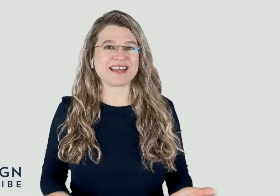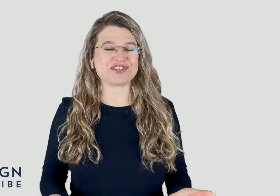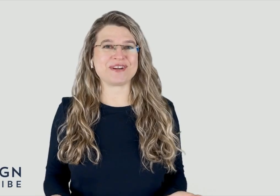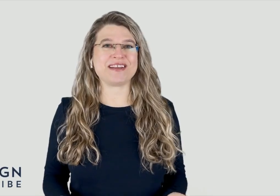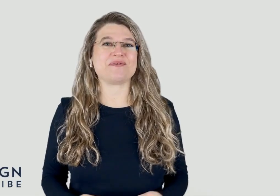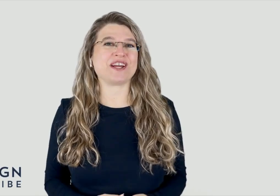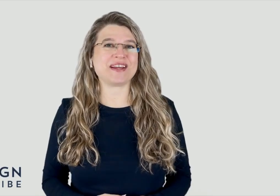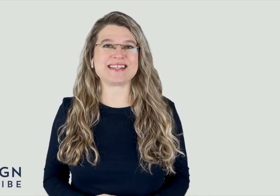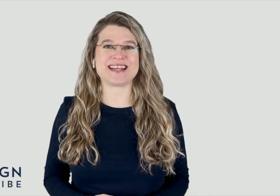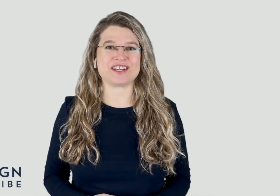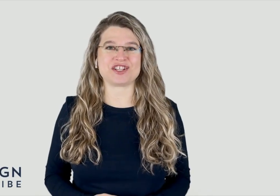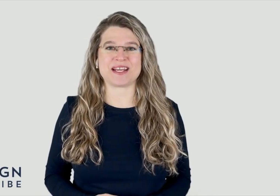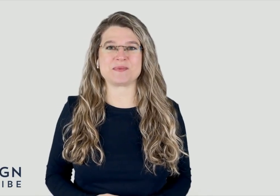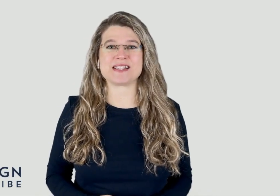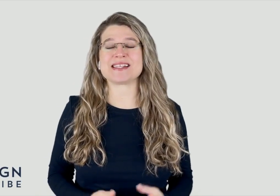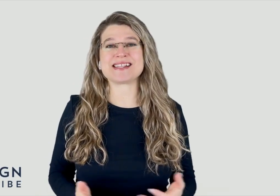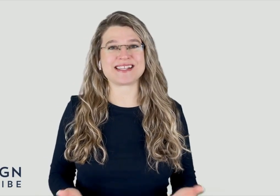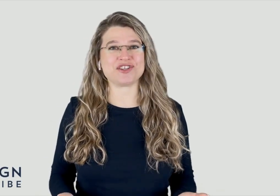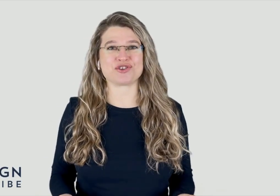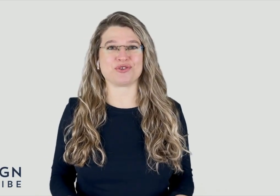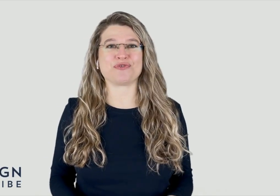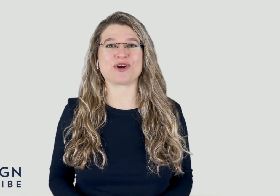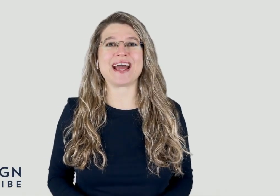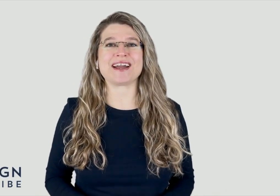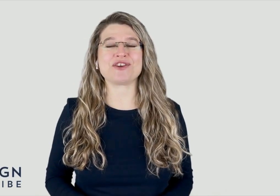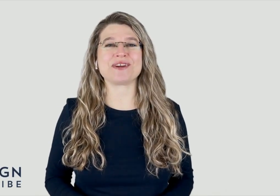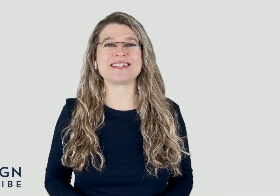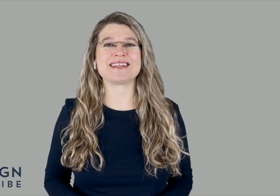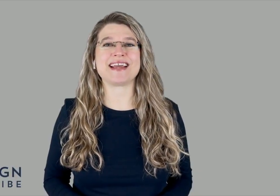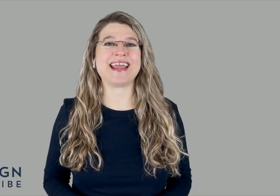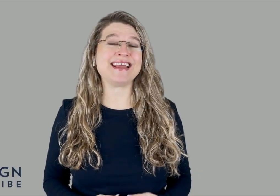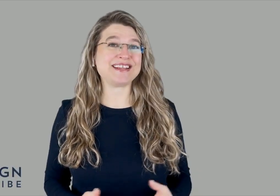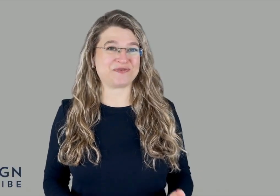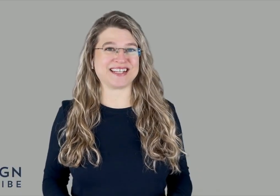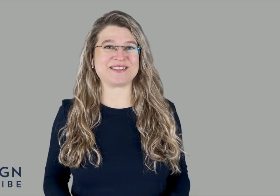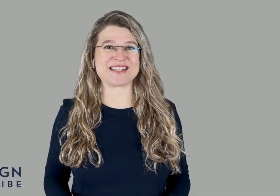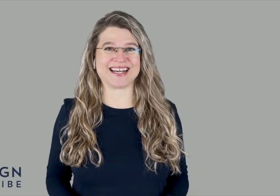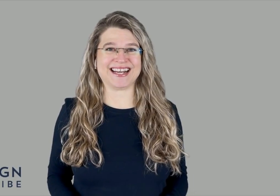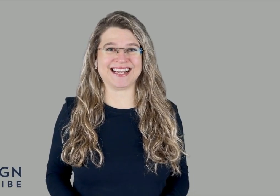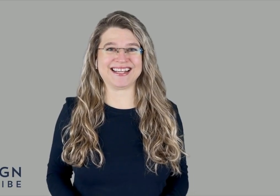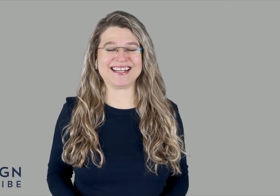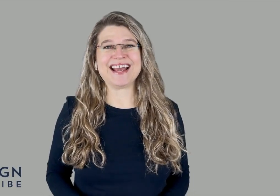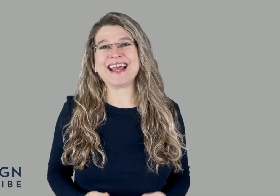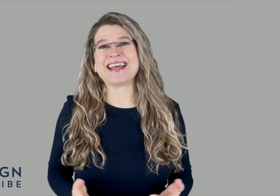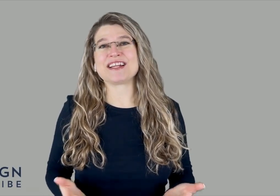Mastery of various handshapes is essential for accurate and effective signing and I